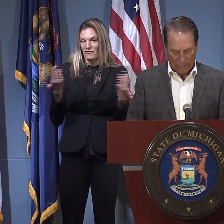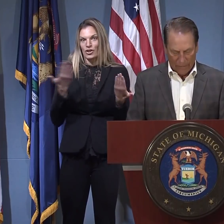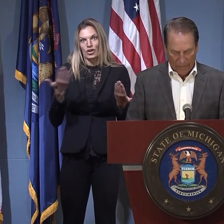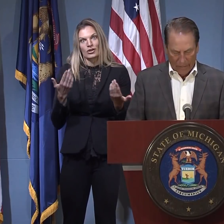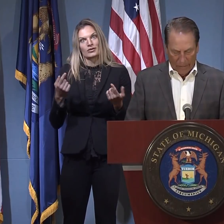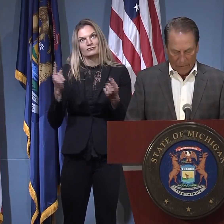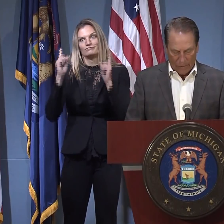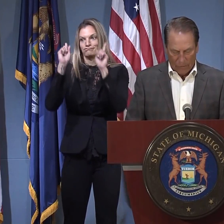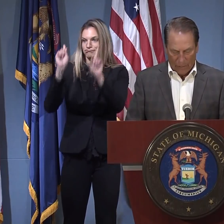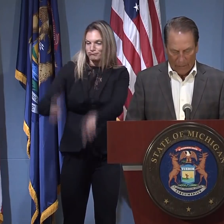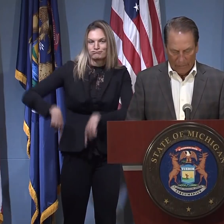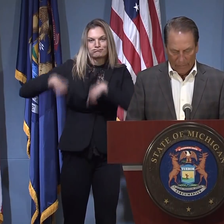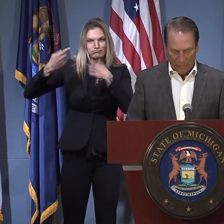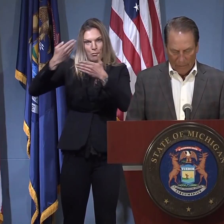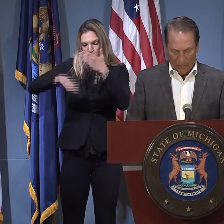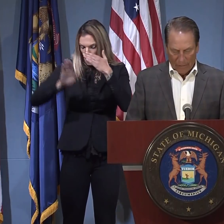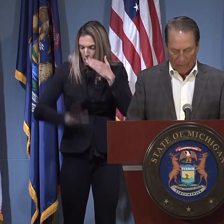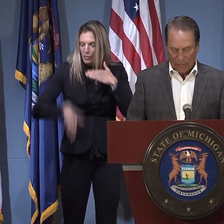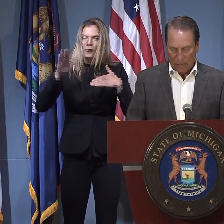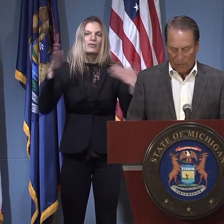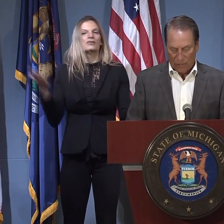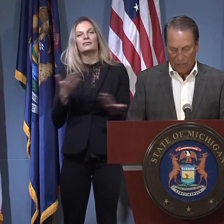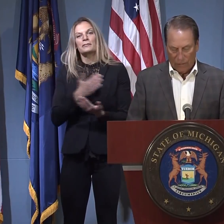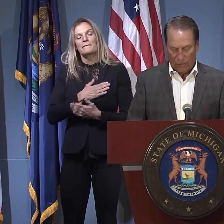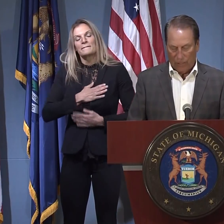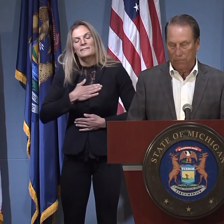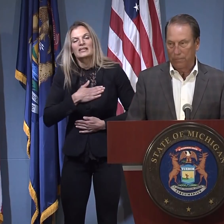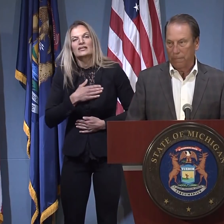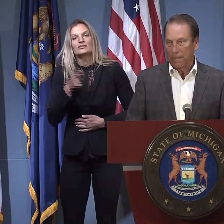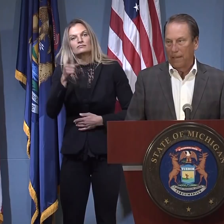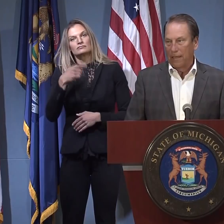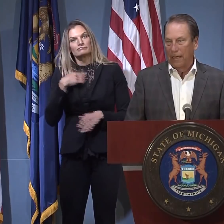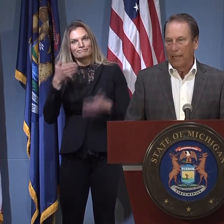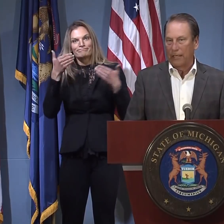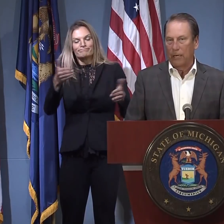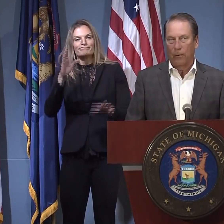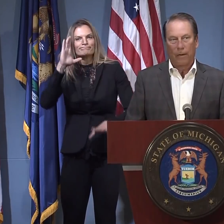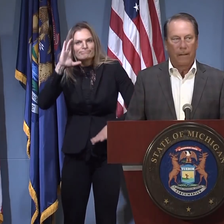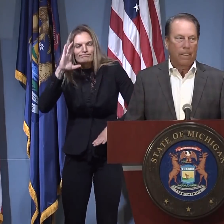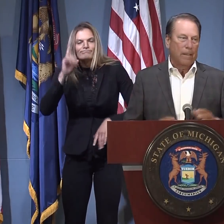YOU WILL ANSWER TO, BUT IN DOING THAT, I AM ASKING AL THE PEOPLE IN THE GREAT STATE SHALL I LIVED